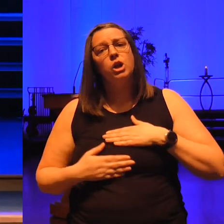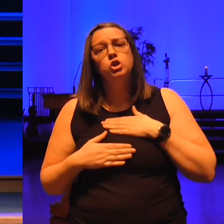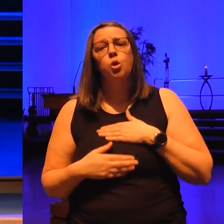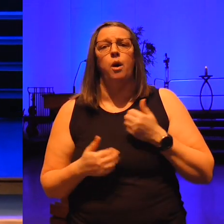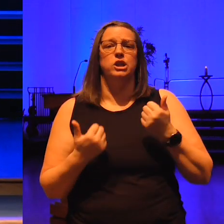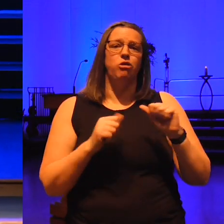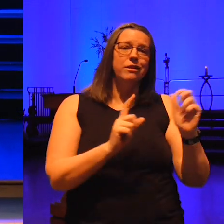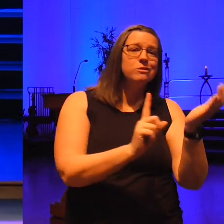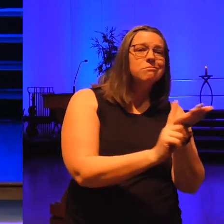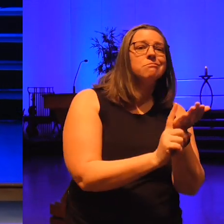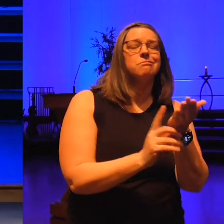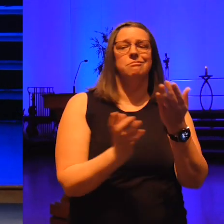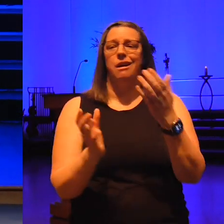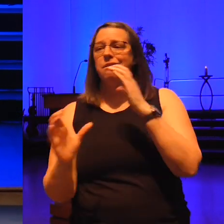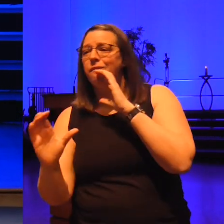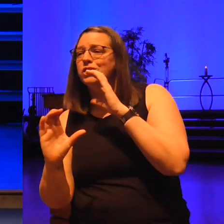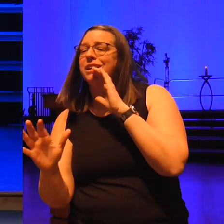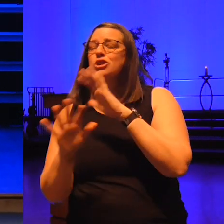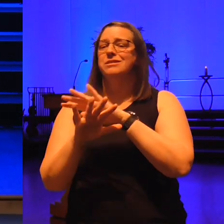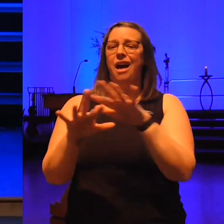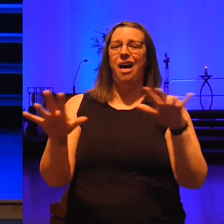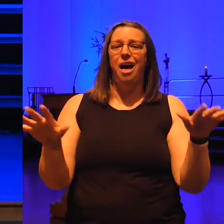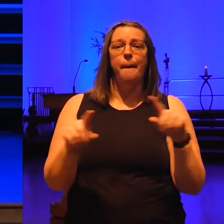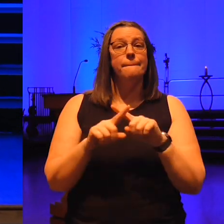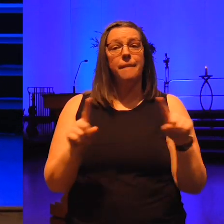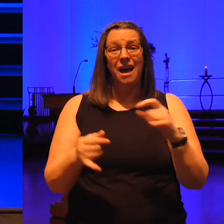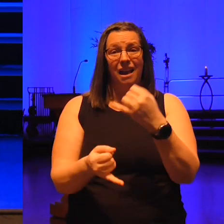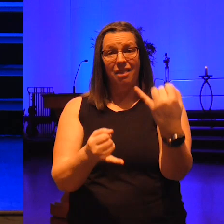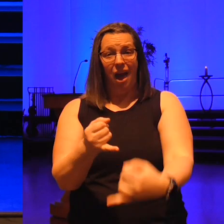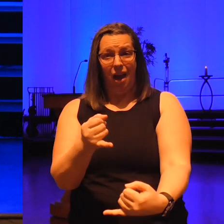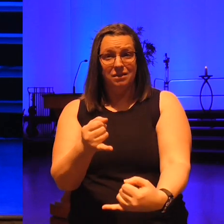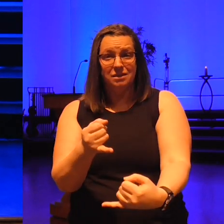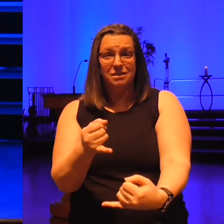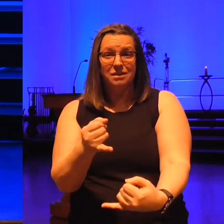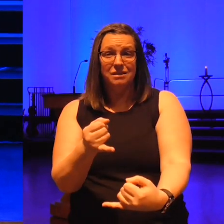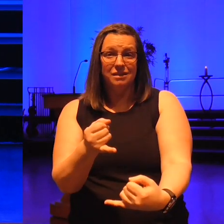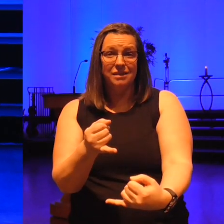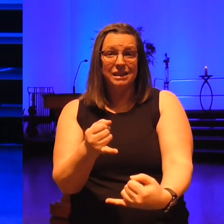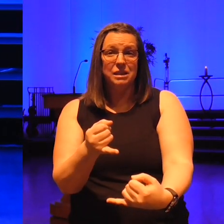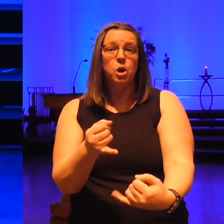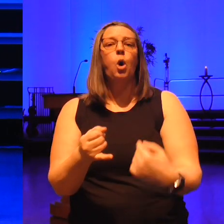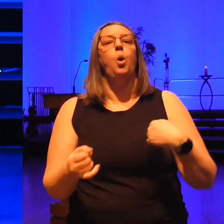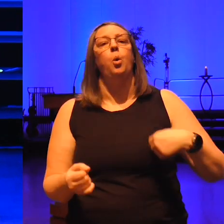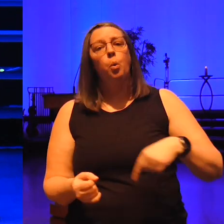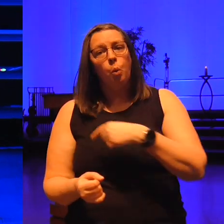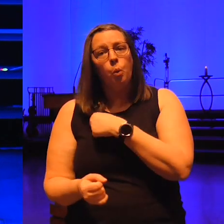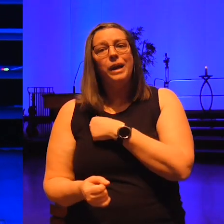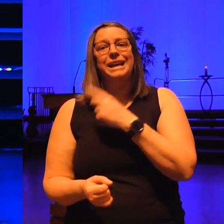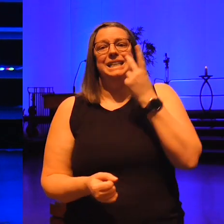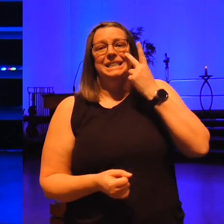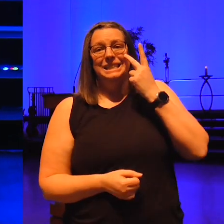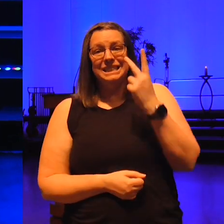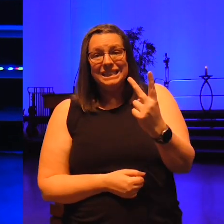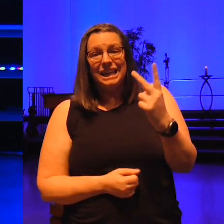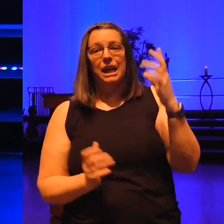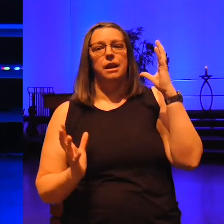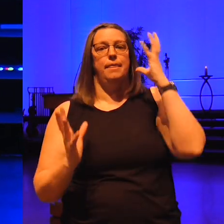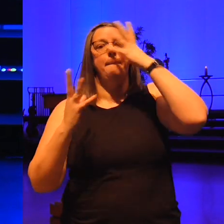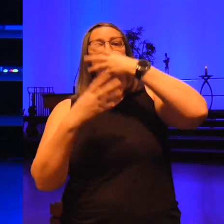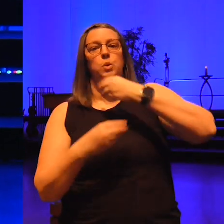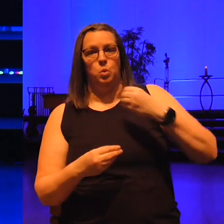that but ultimately fundamentally we hold the Beauty and the Dignity of all people and it's